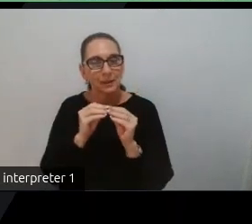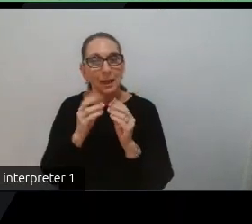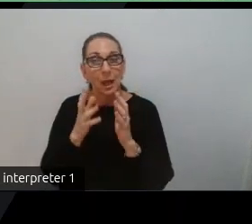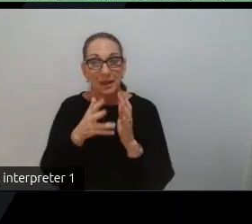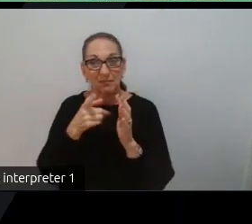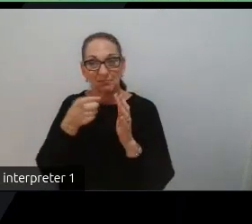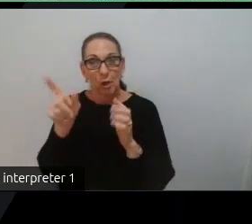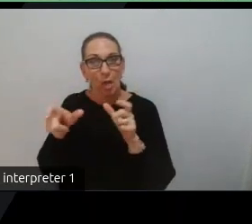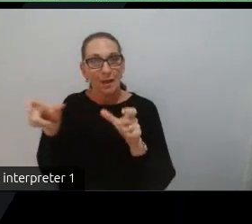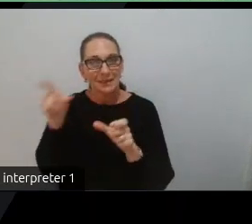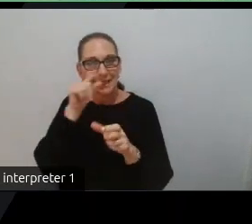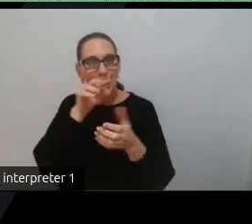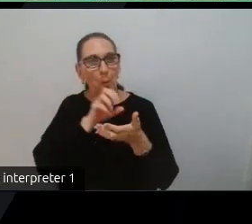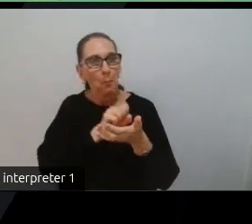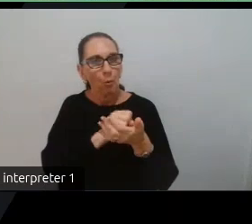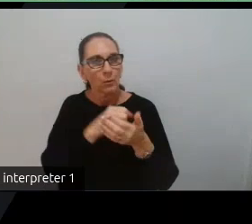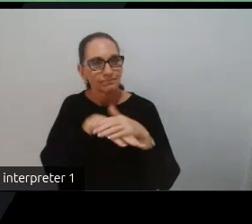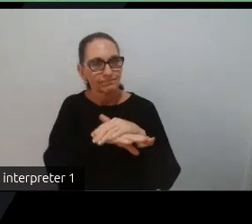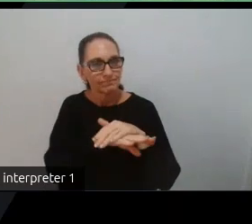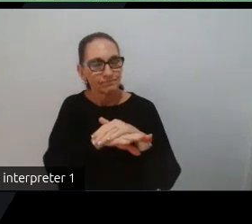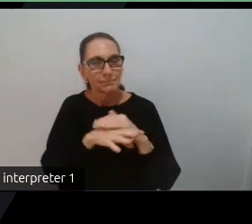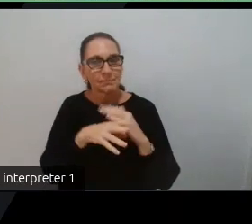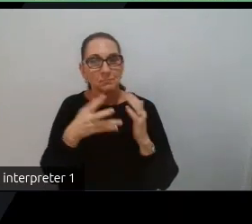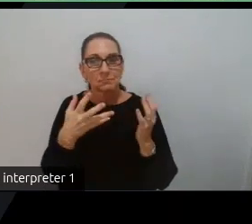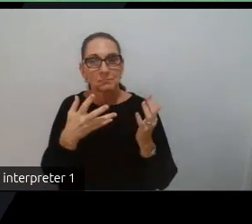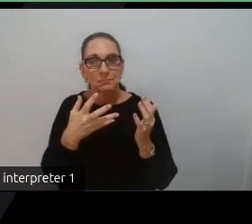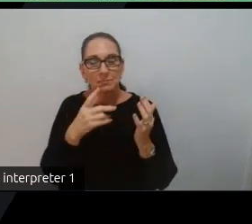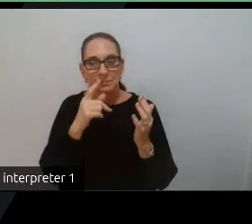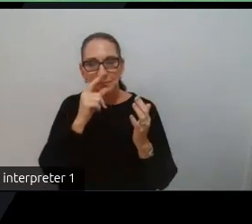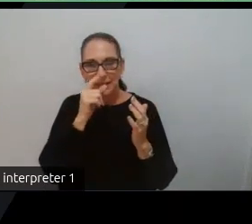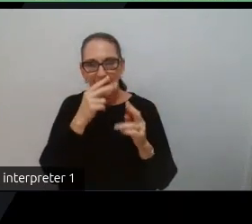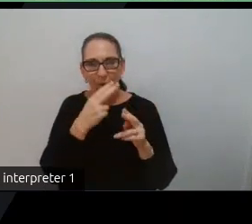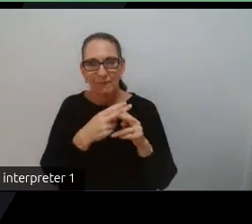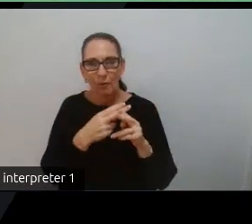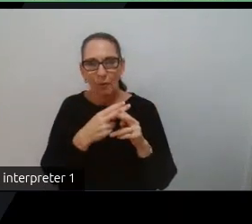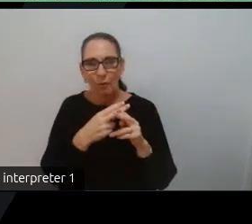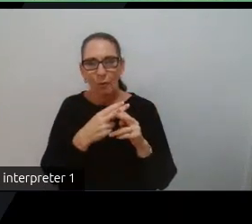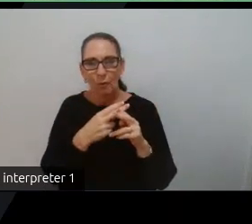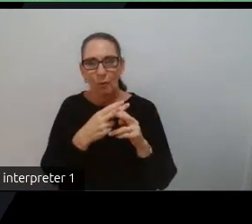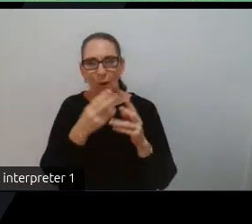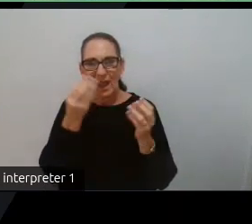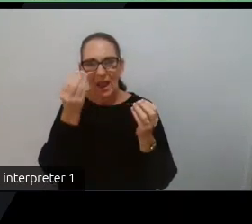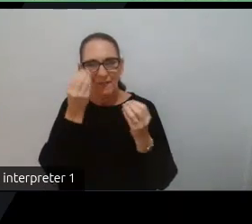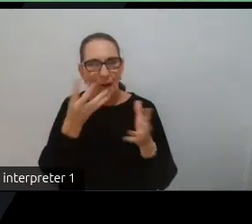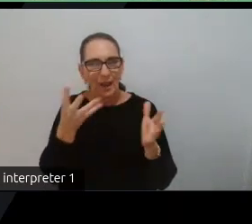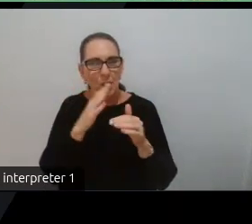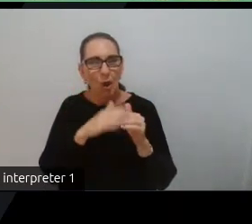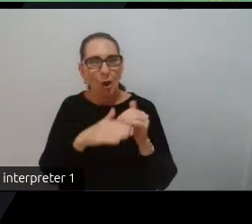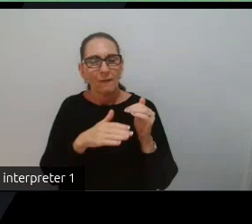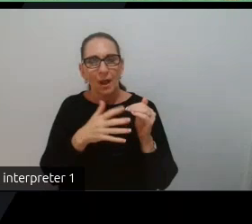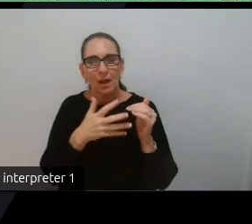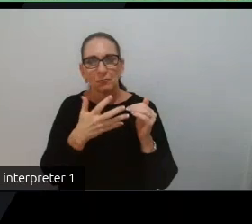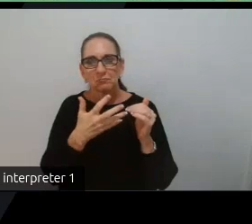There's clinics um for family law advice. There are clinics for child protection advice